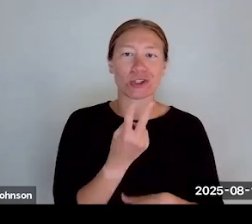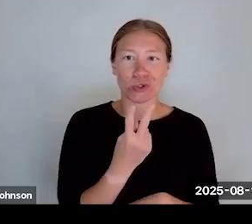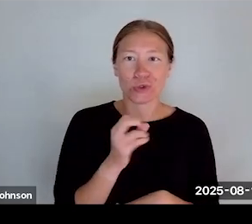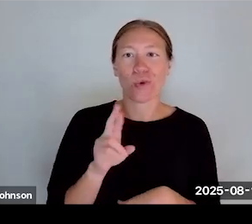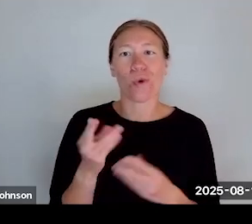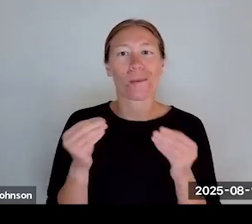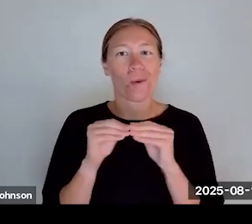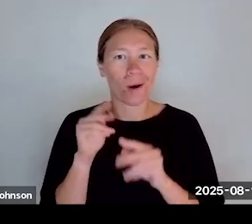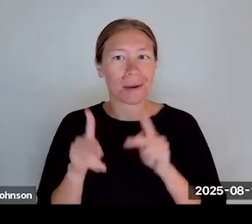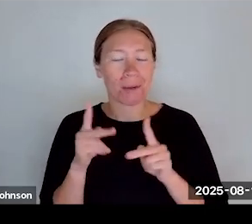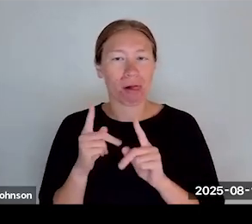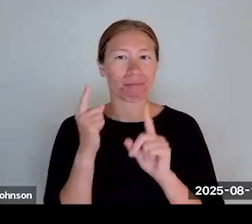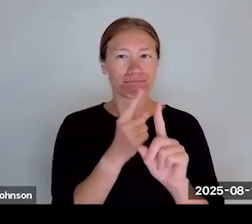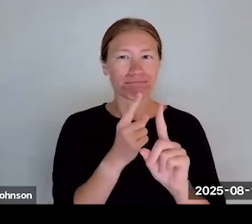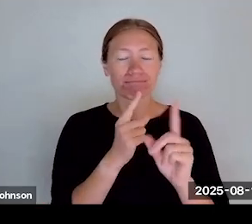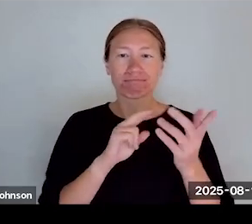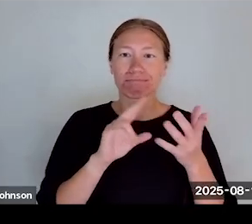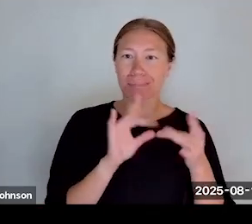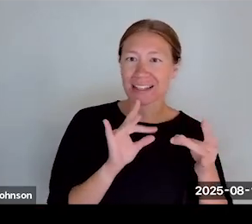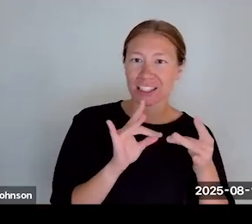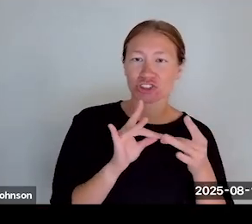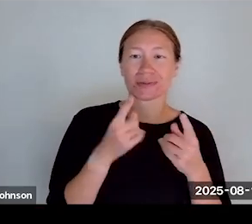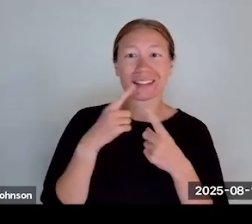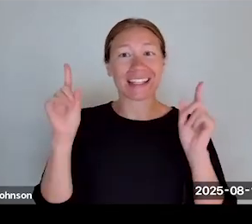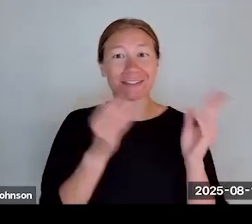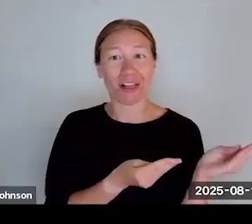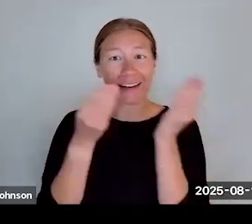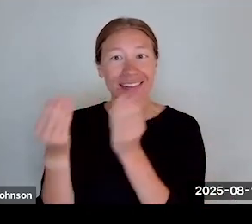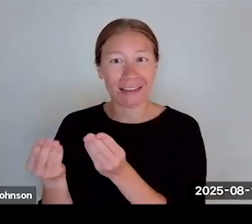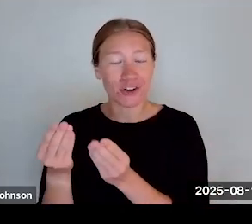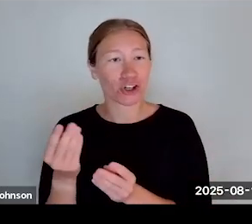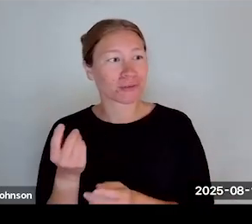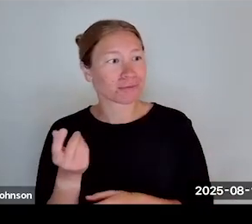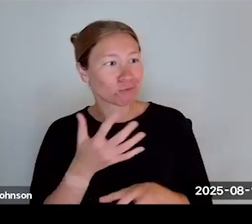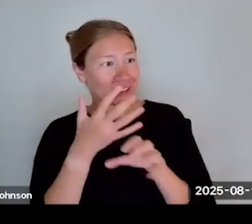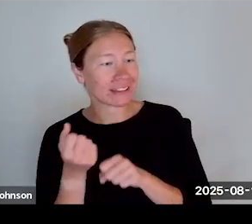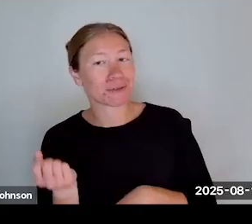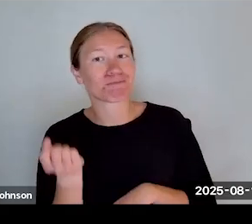wherein the intended message is successfully delivered, received, and understood.